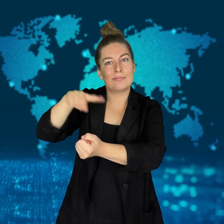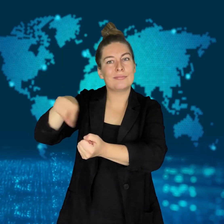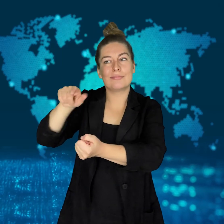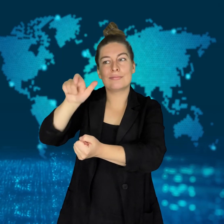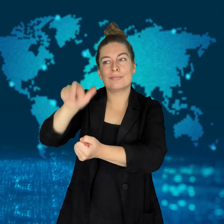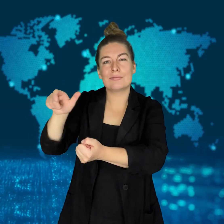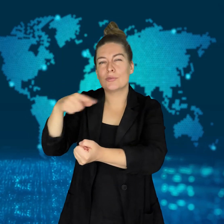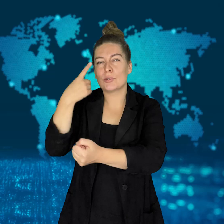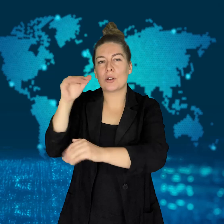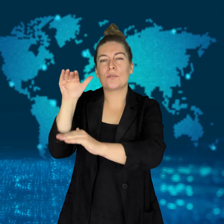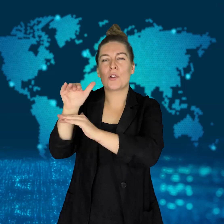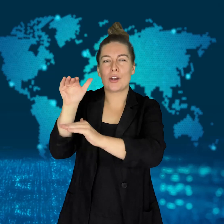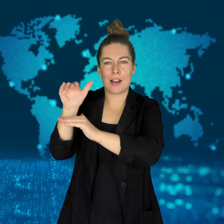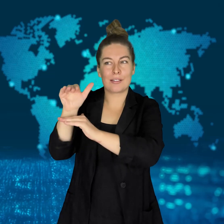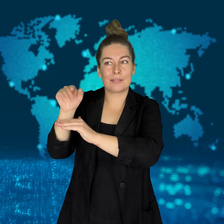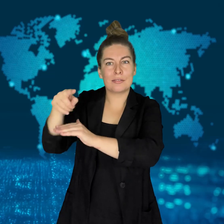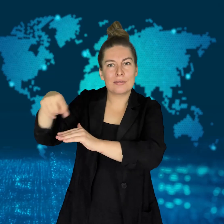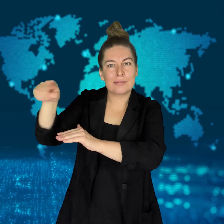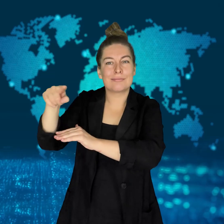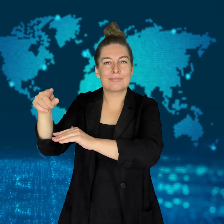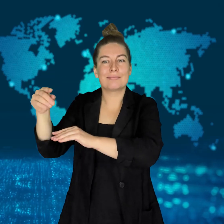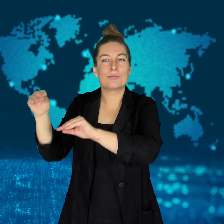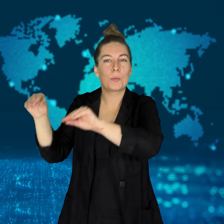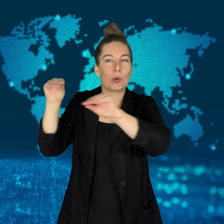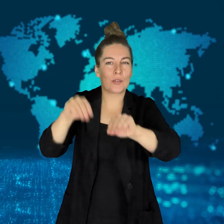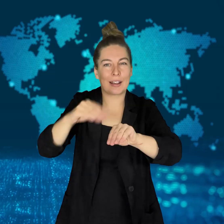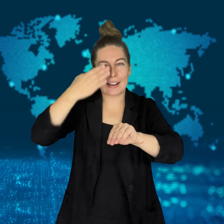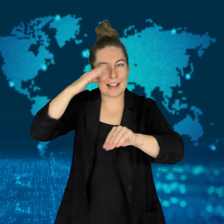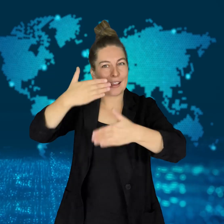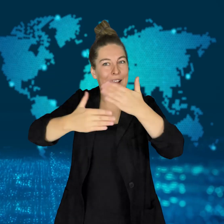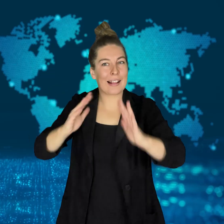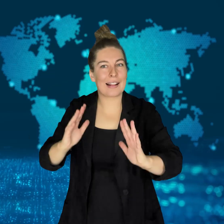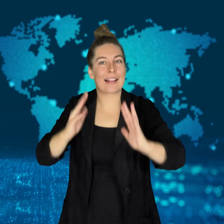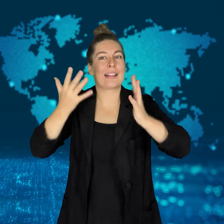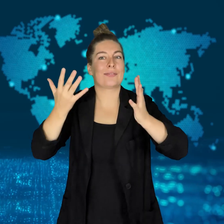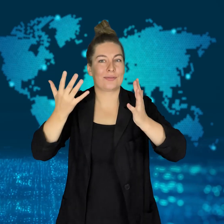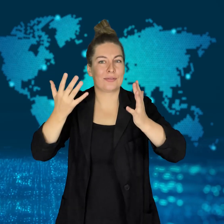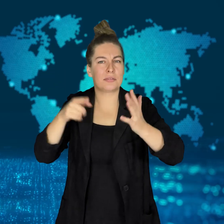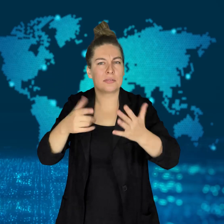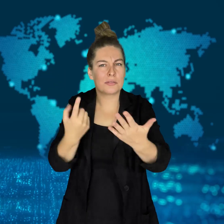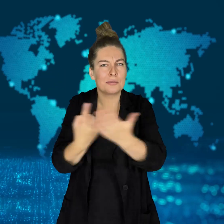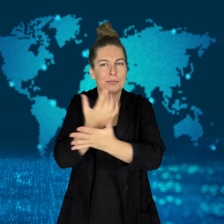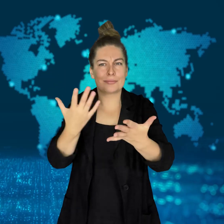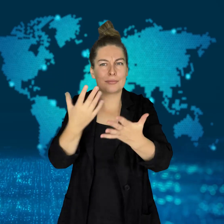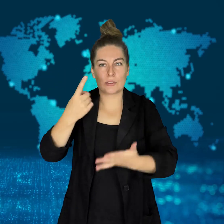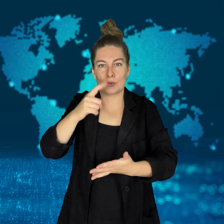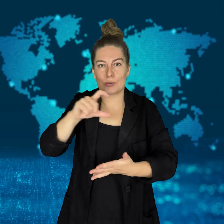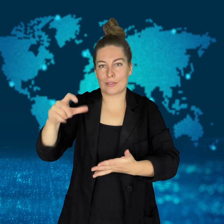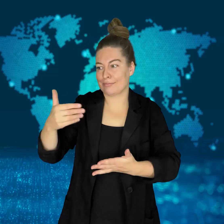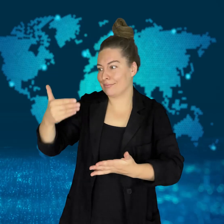a week after riots in the city.